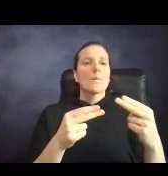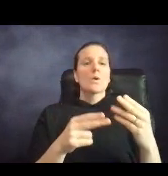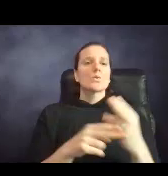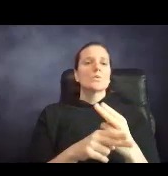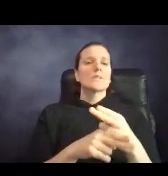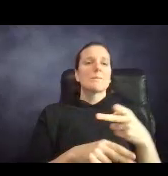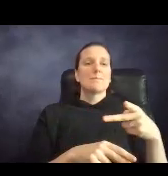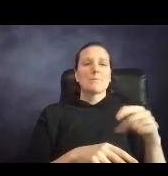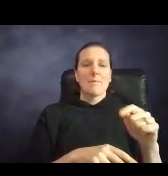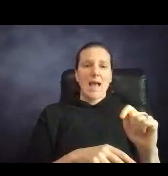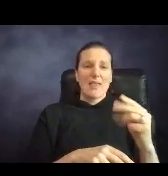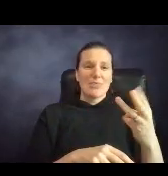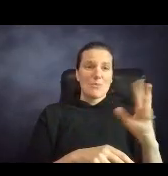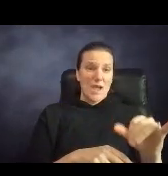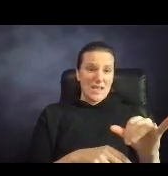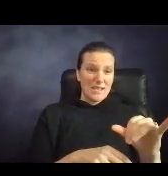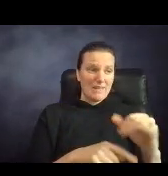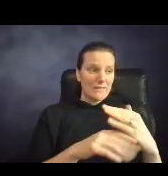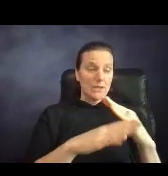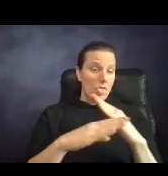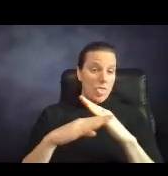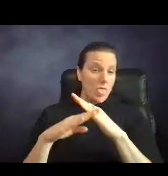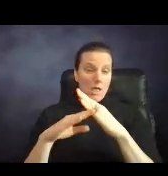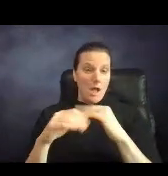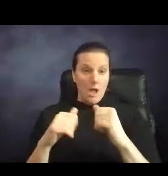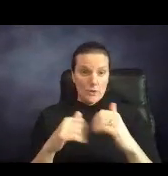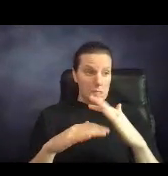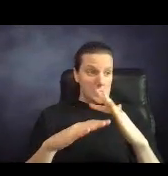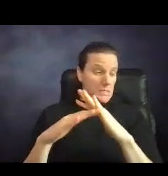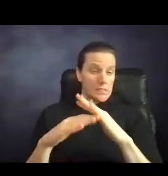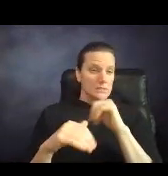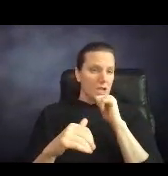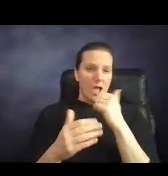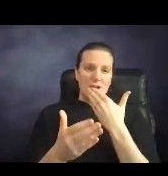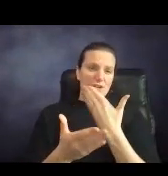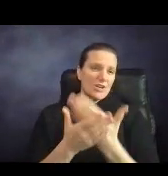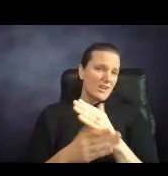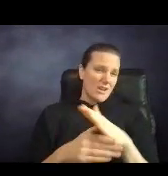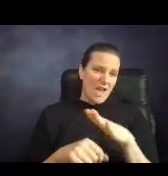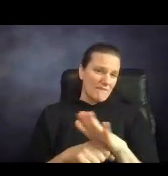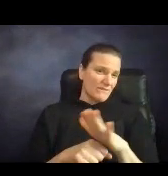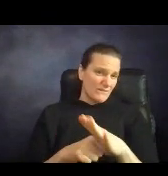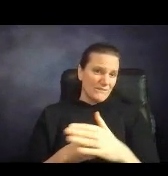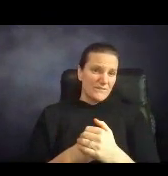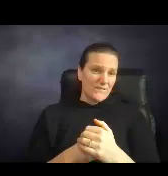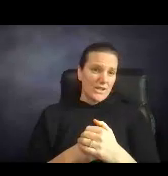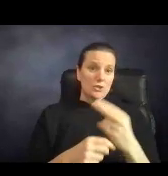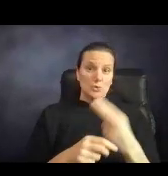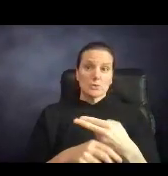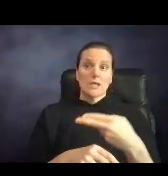with all this other stuff, you're gonna be, you'll have less efficiency of the hormone and you'll have to use higher doses, which, you know,